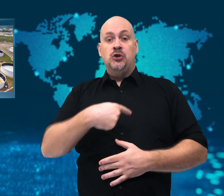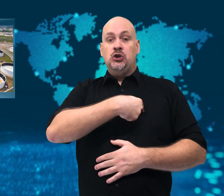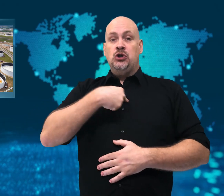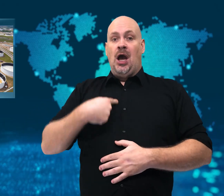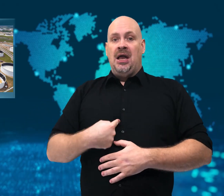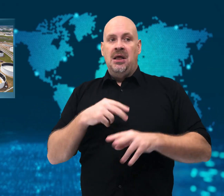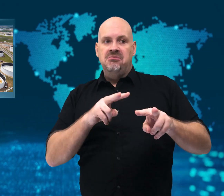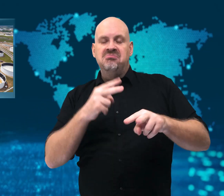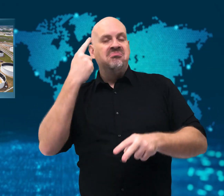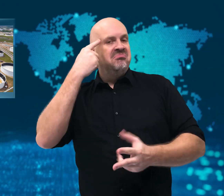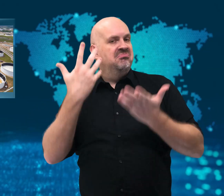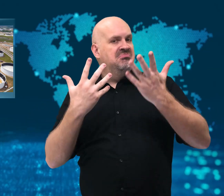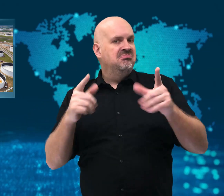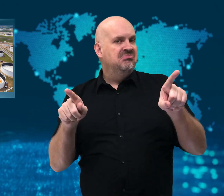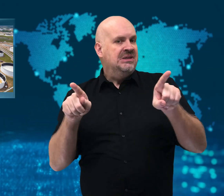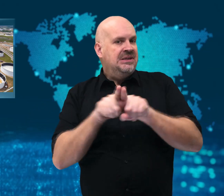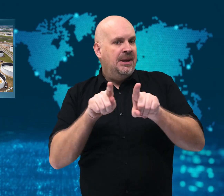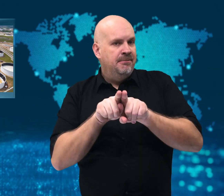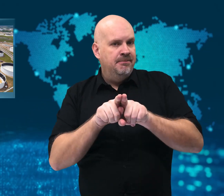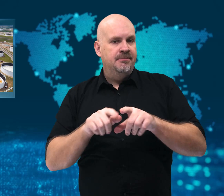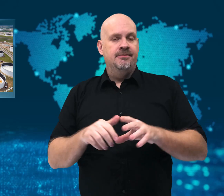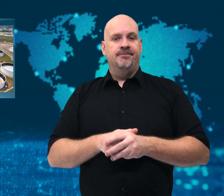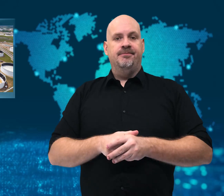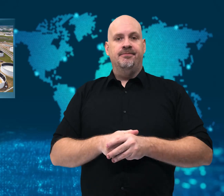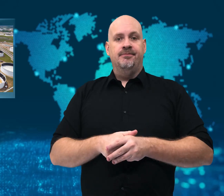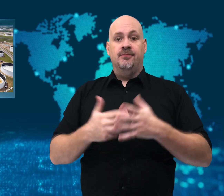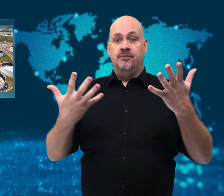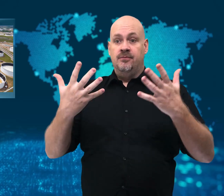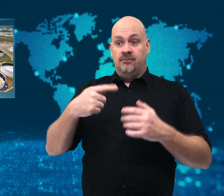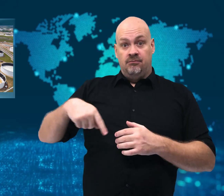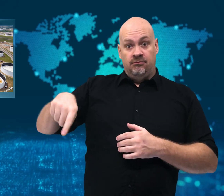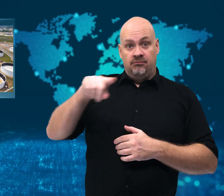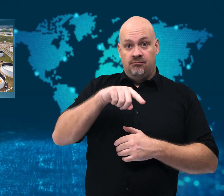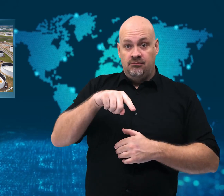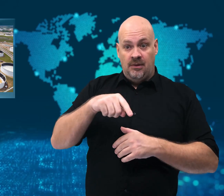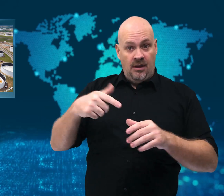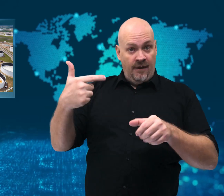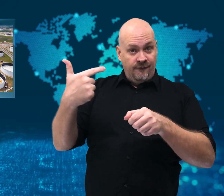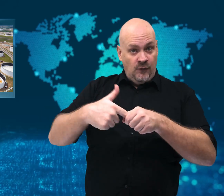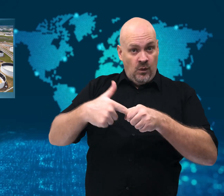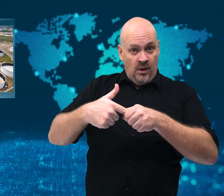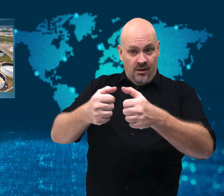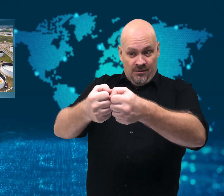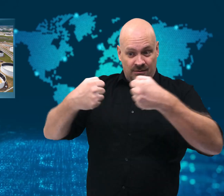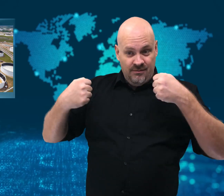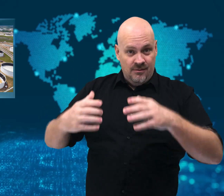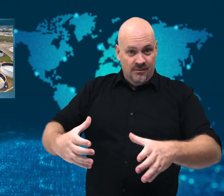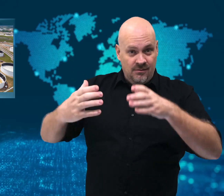it would be the largest release of oil in many years.